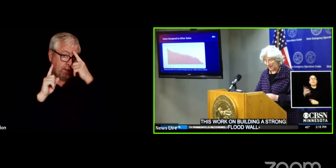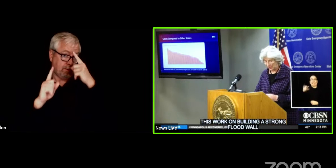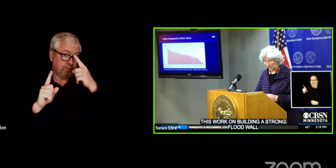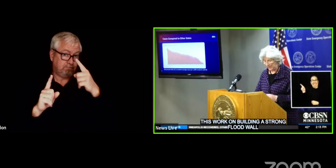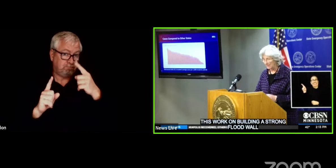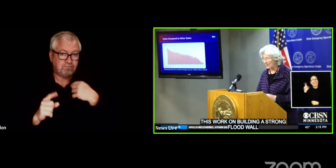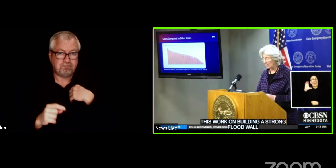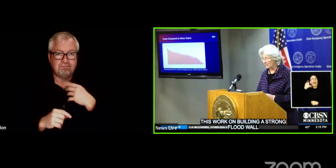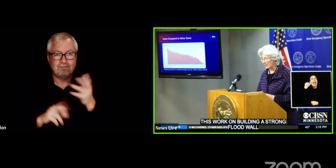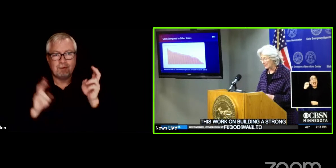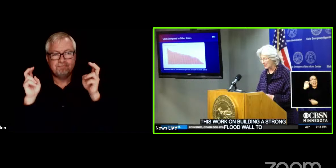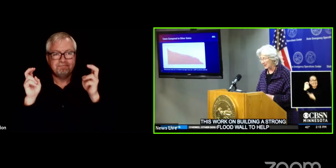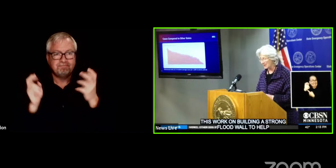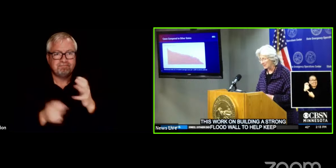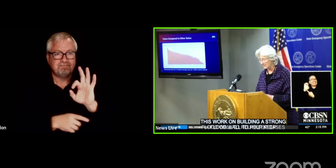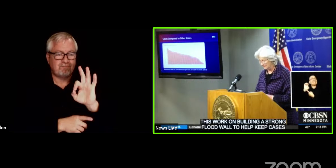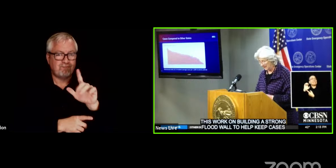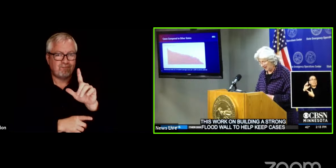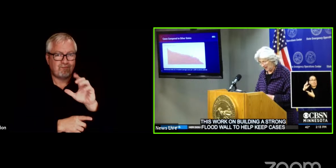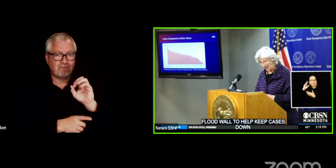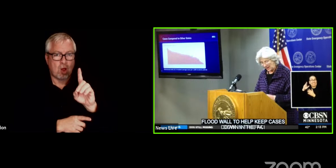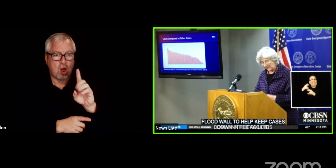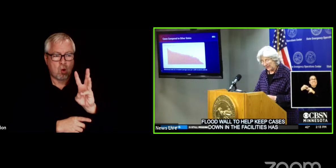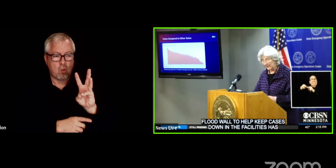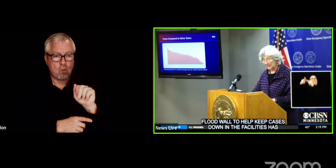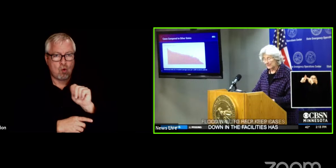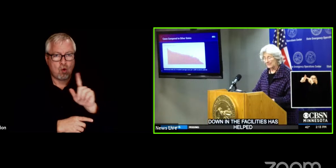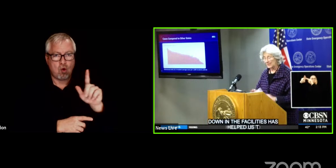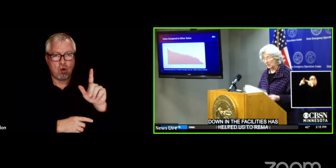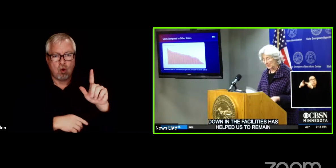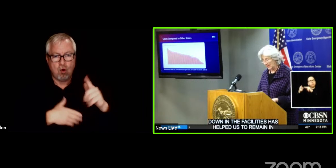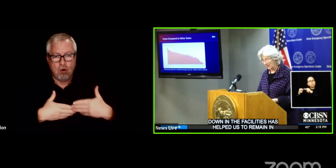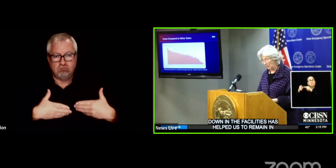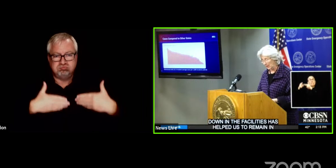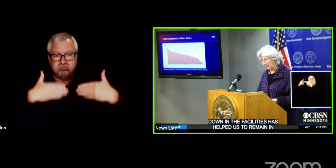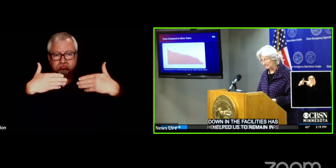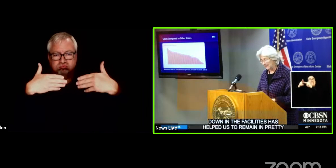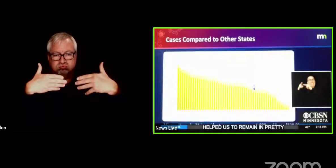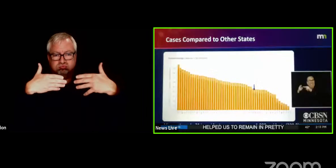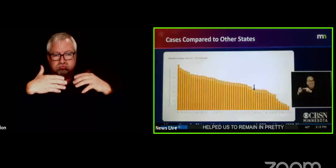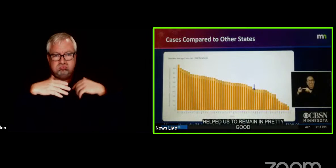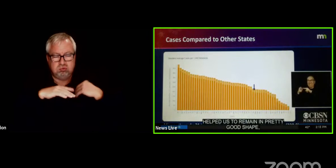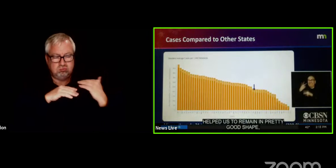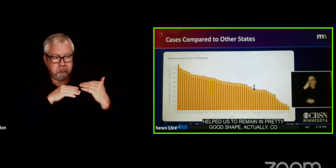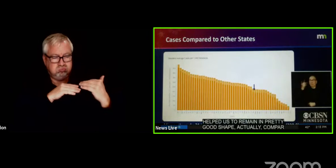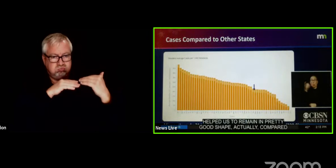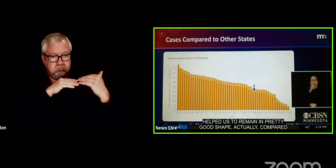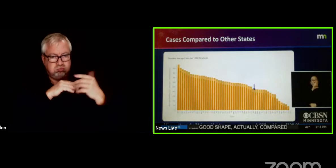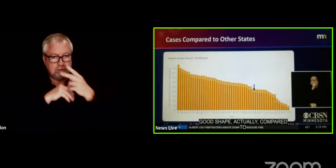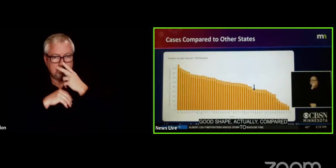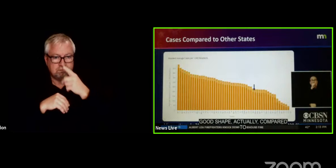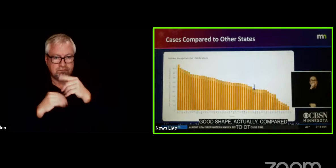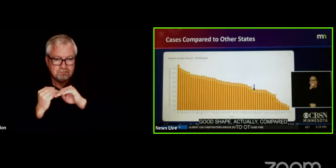ACTUALLY, COMPARED WITH OTHER STATES AND THAT IS SOMETHING TO BE CELEBRATED. ACCORDING TO THE MOST RECENT DATE